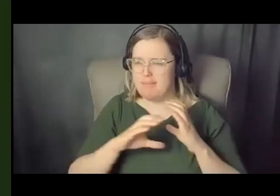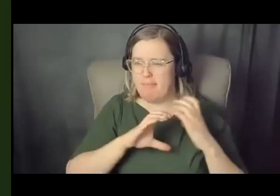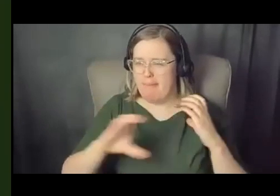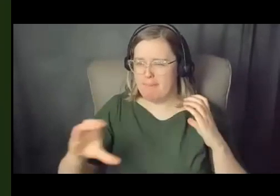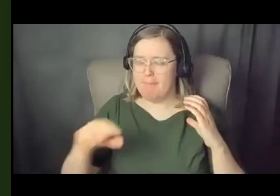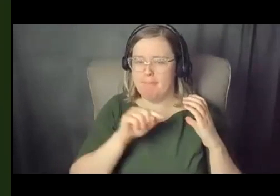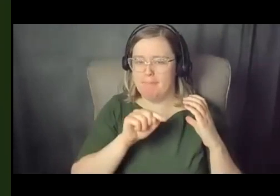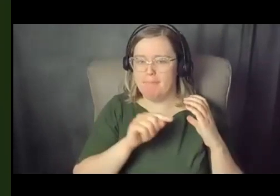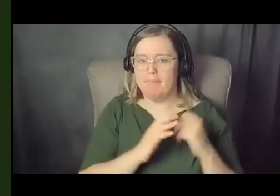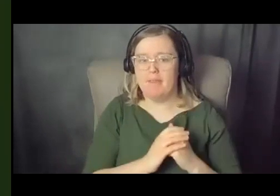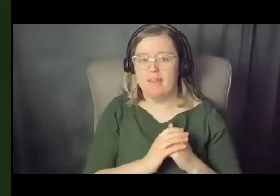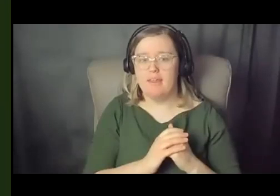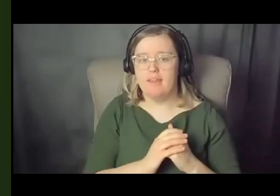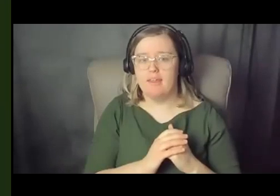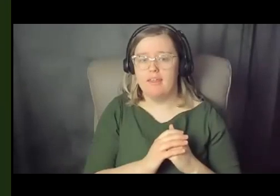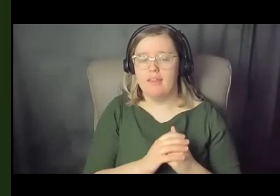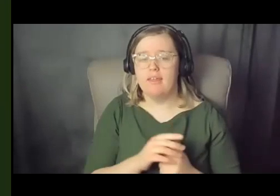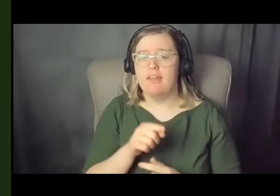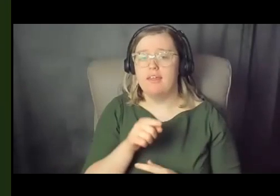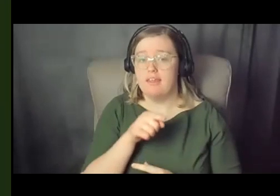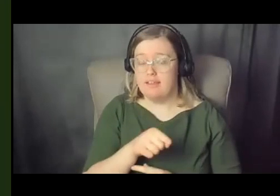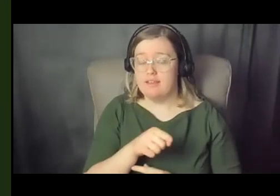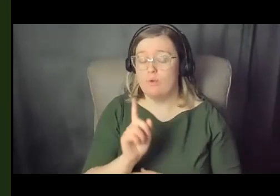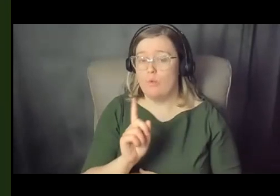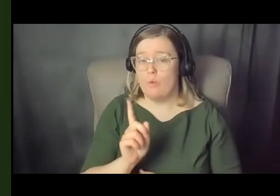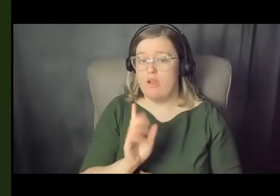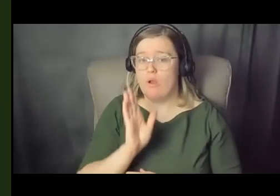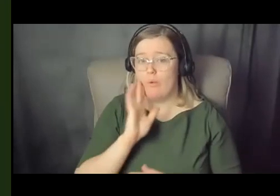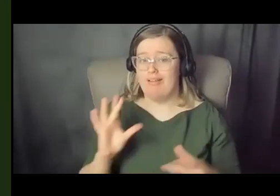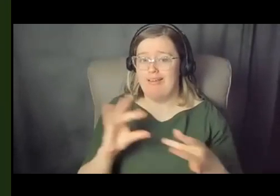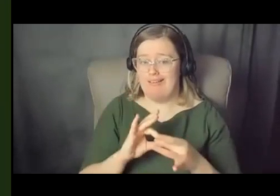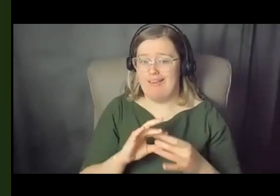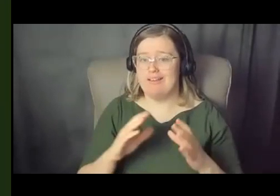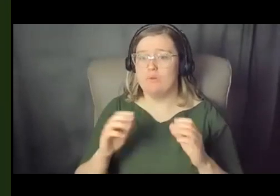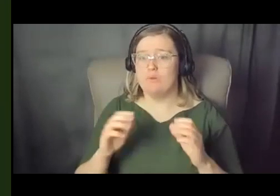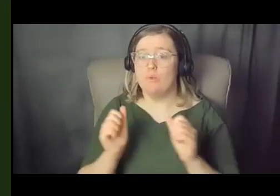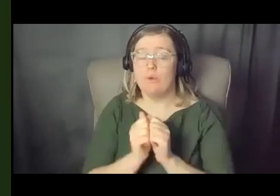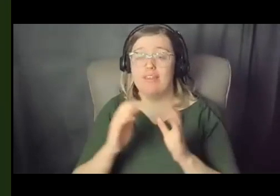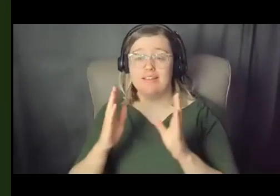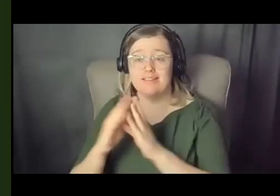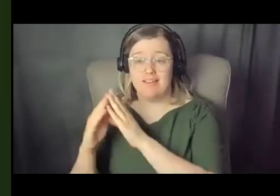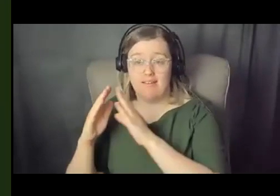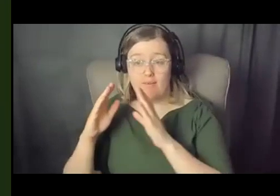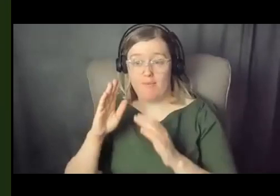where we'll be connecting the City of Bellevue laterals, but